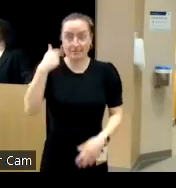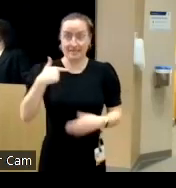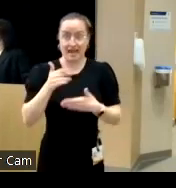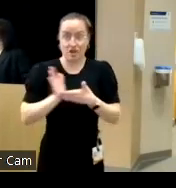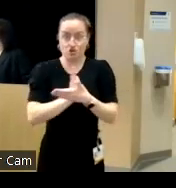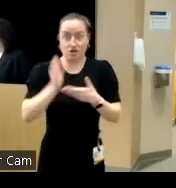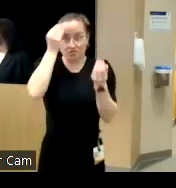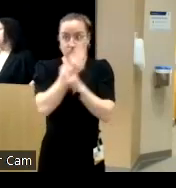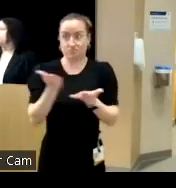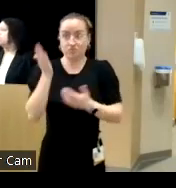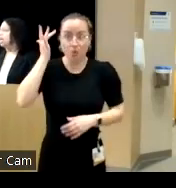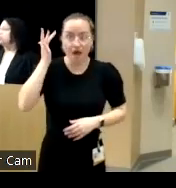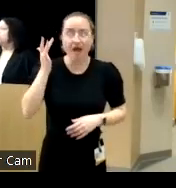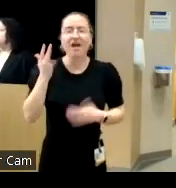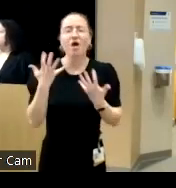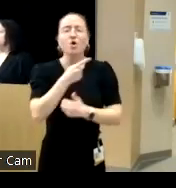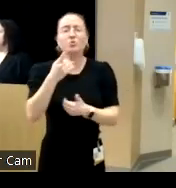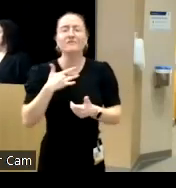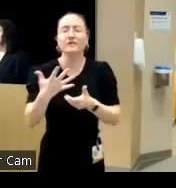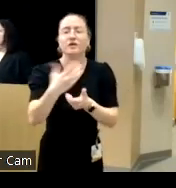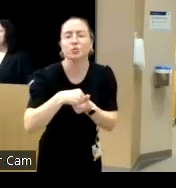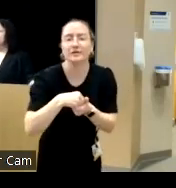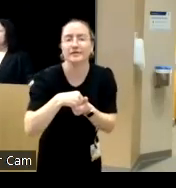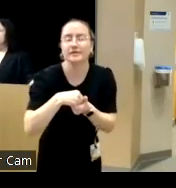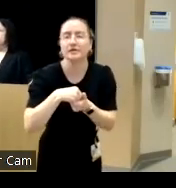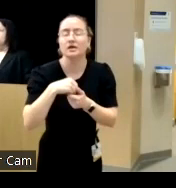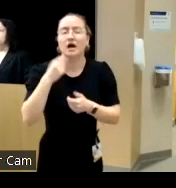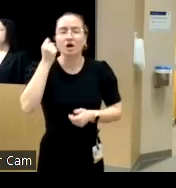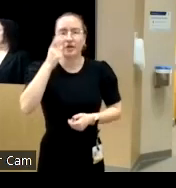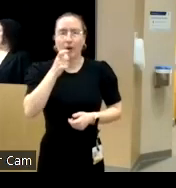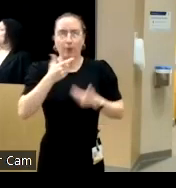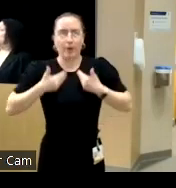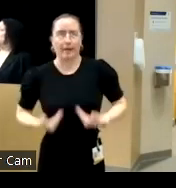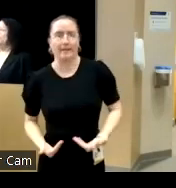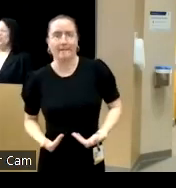as if they're engaged and have some level of understanding of who is in the room with you